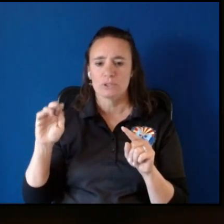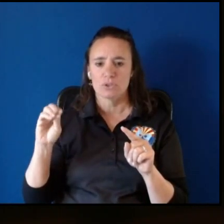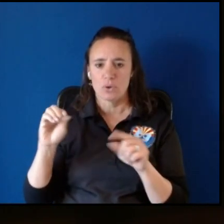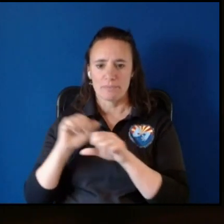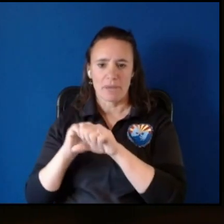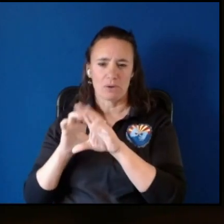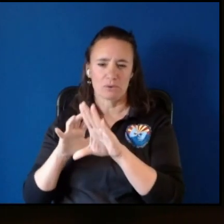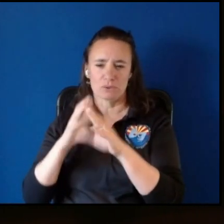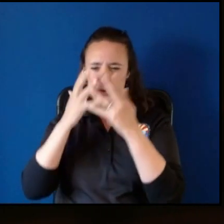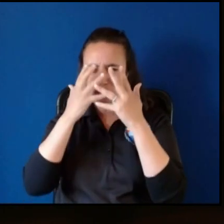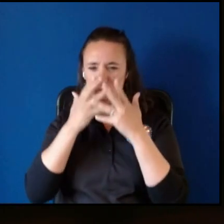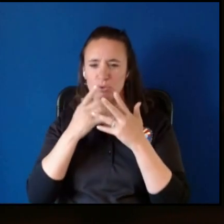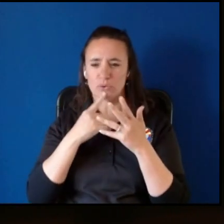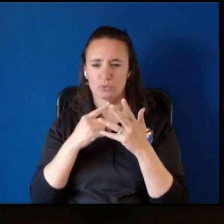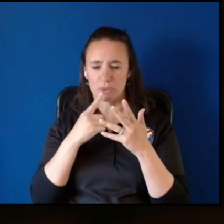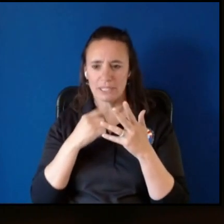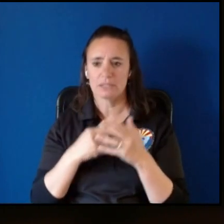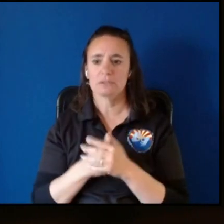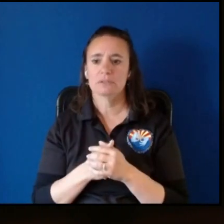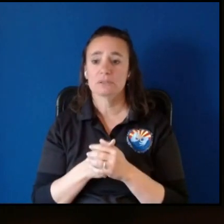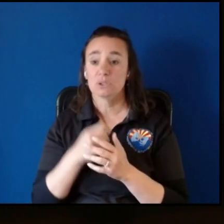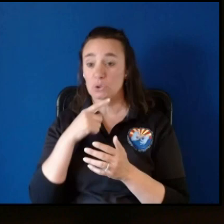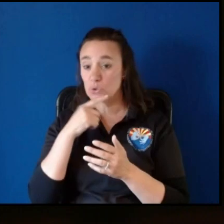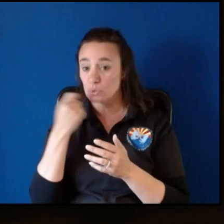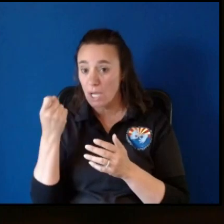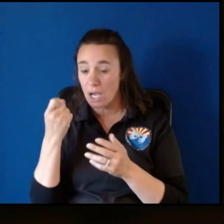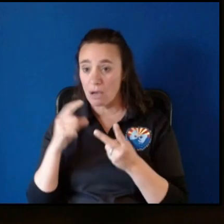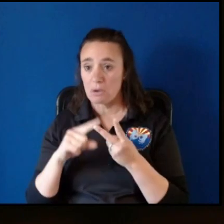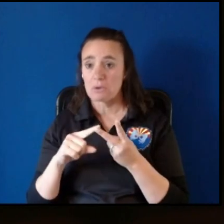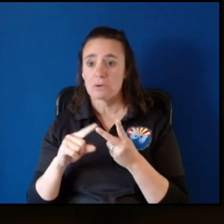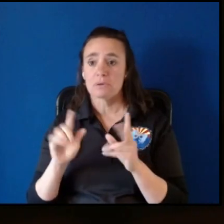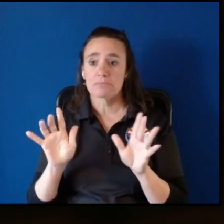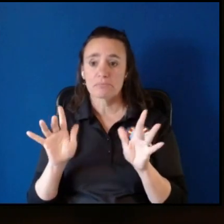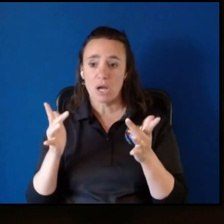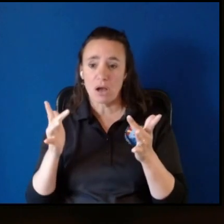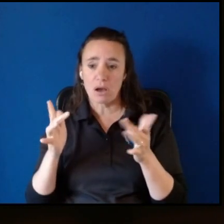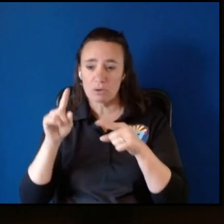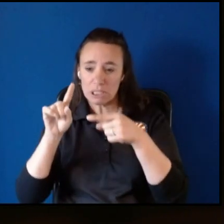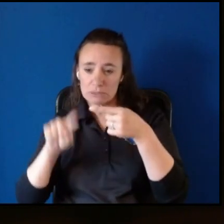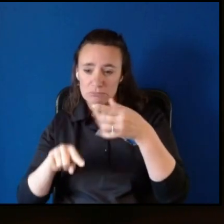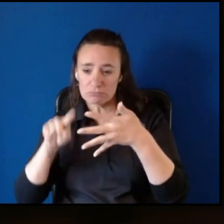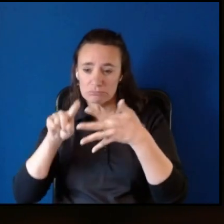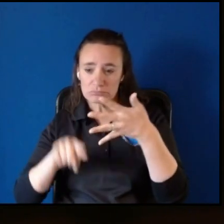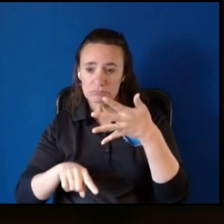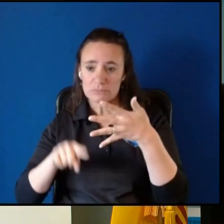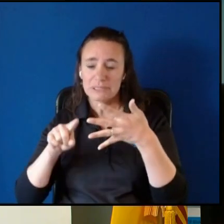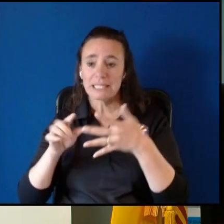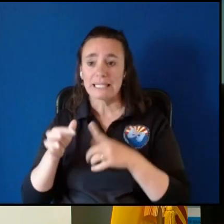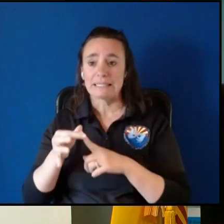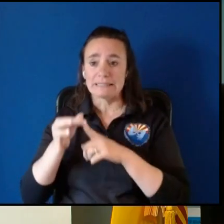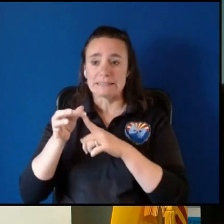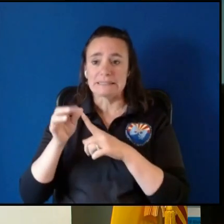Now, drought can be moderate, severe, extreme, exceptional. Exceptional is the worst category drought and that's